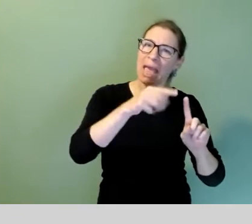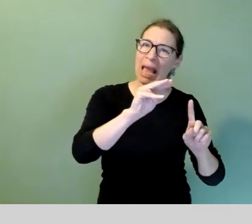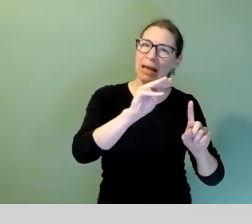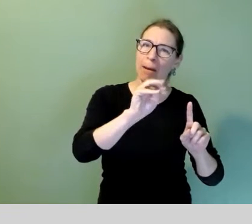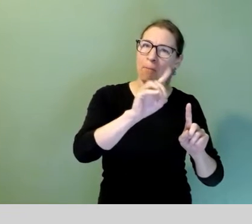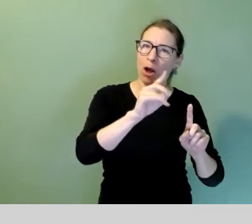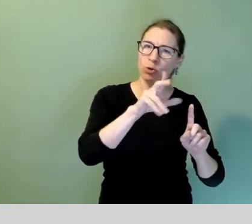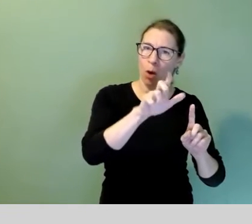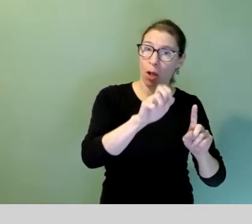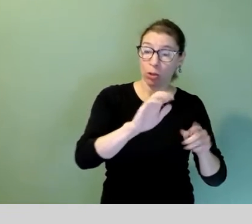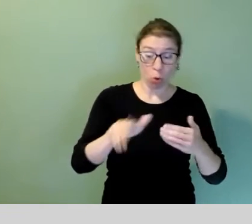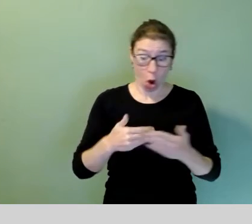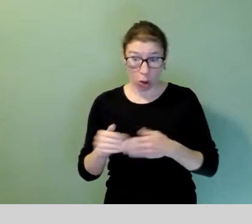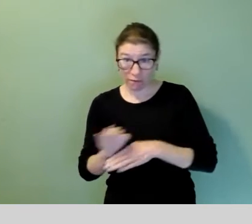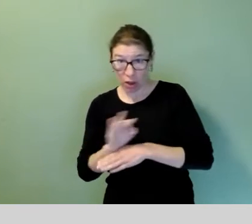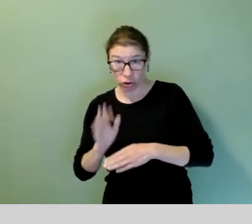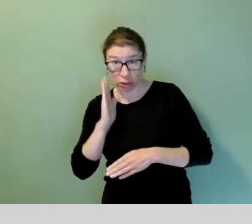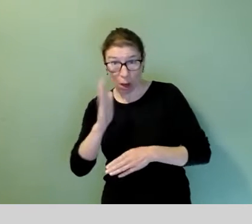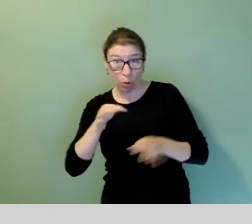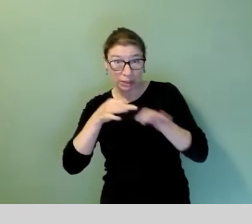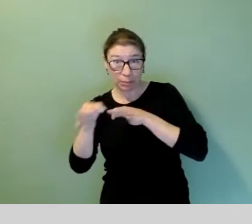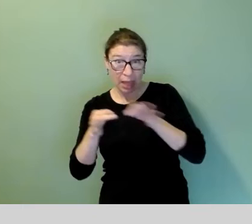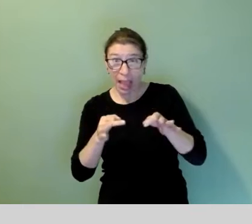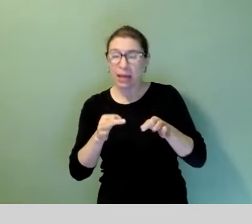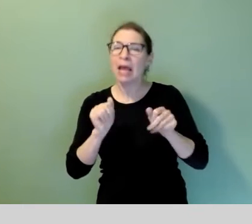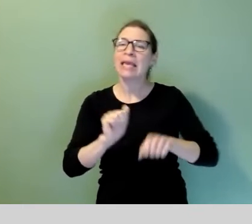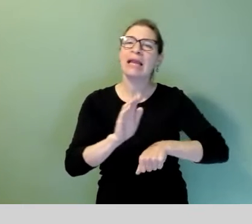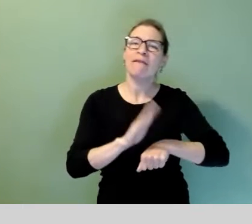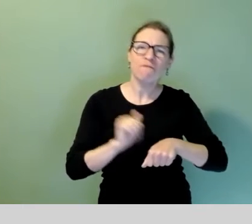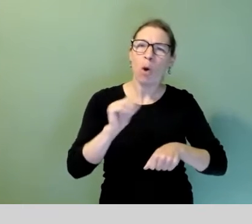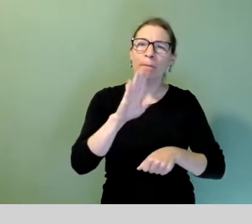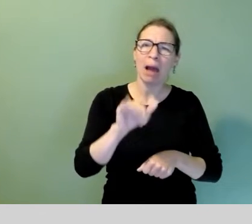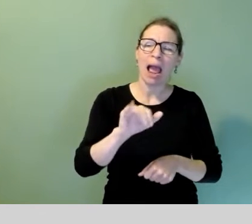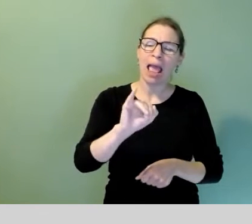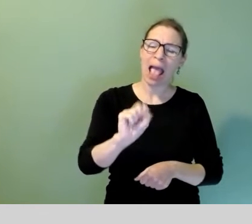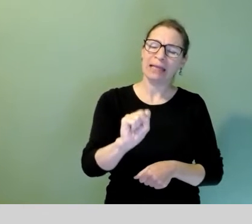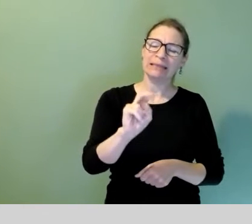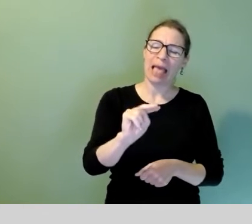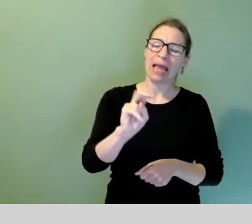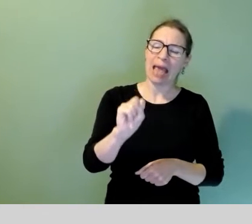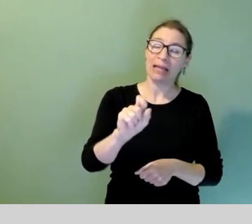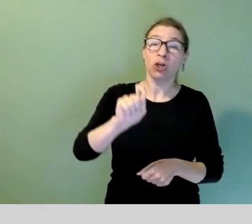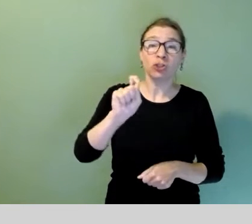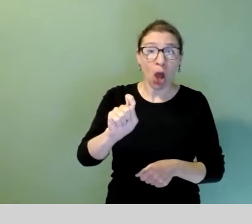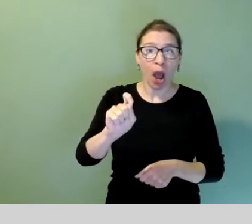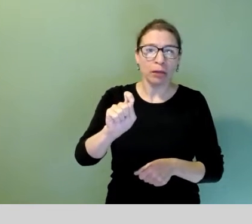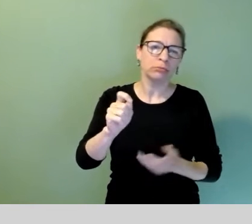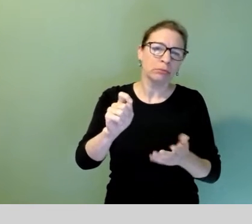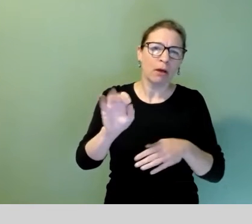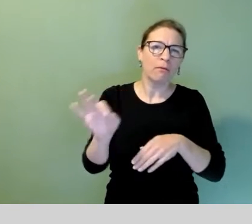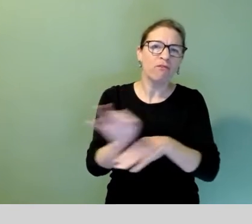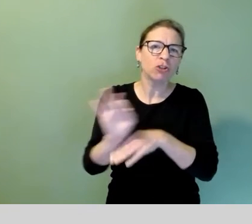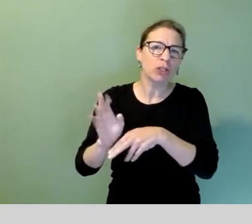are essentially invoked by simply calling sns.function. Another advantage of Seaborn is that